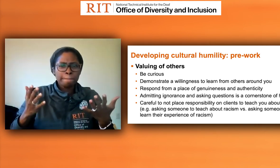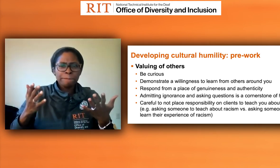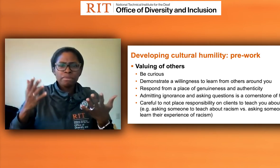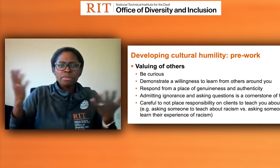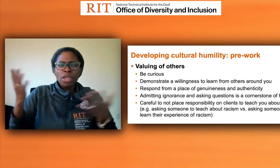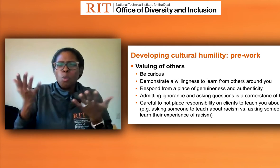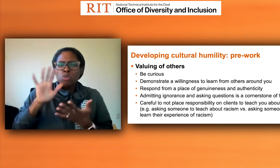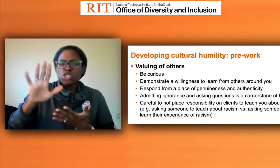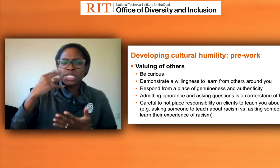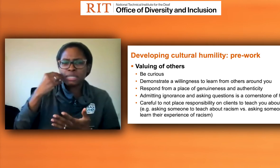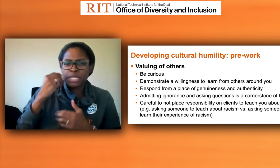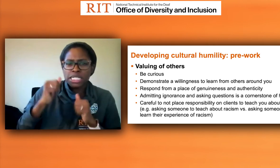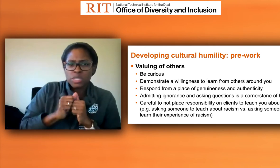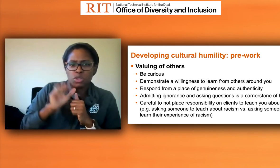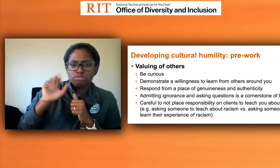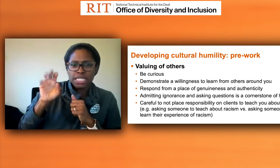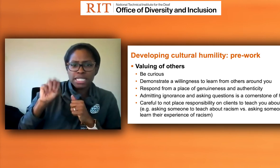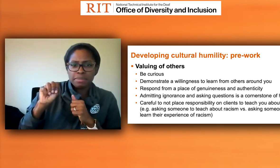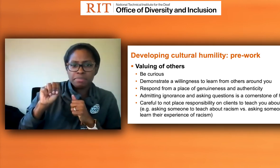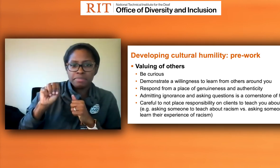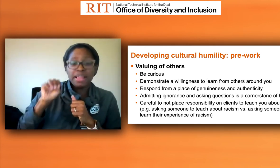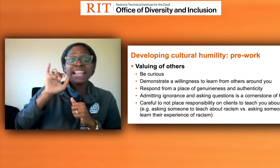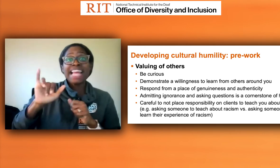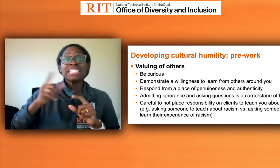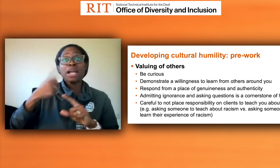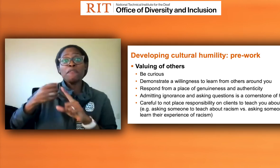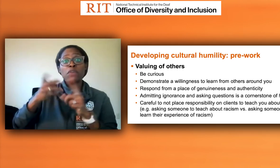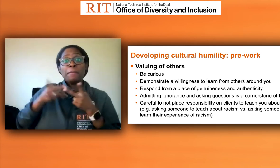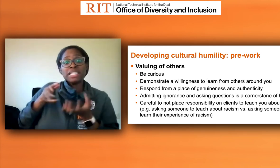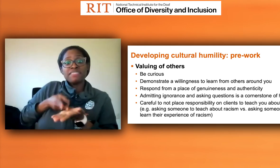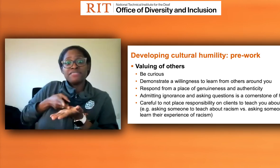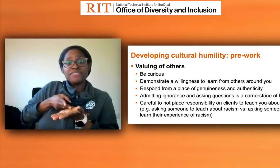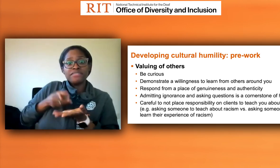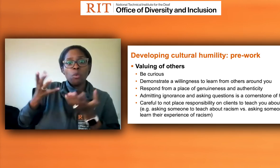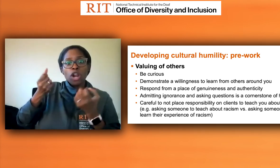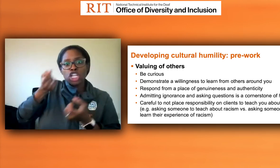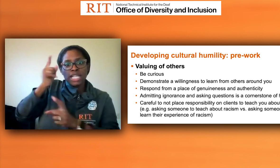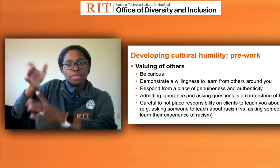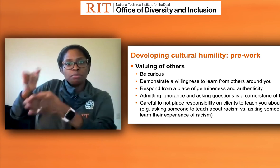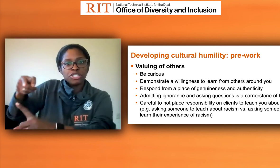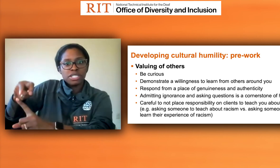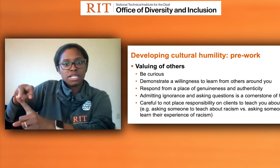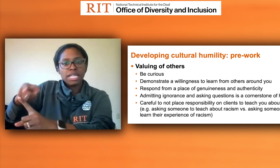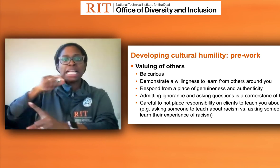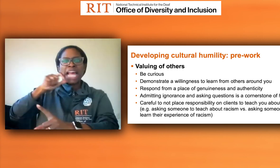"and I'm hearing that it's systemically based and can you tell me more about it?" Right? So coming from a place of authenticity,